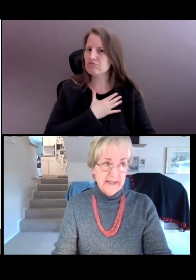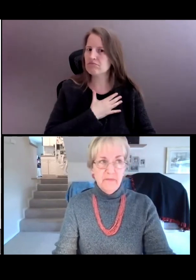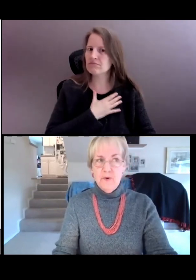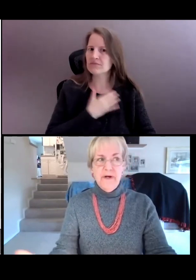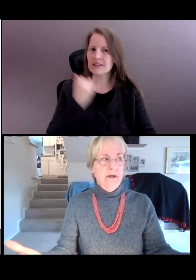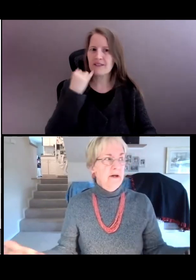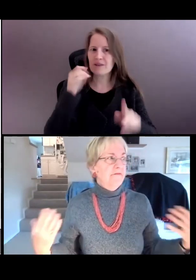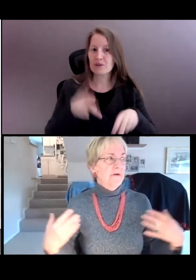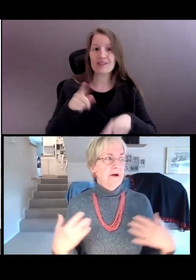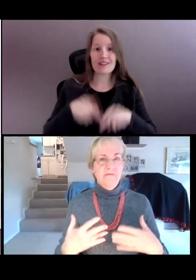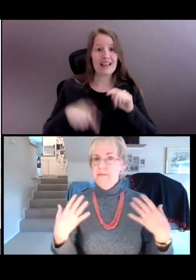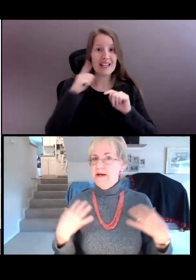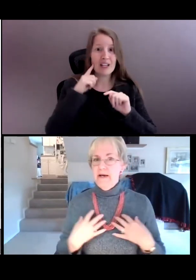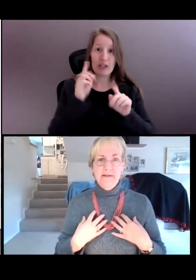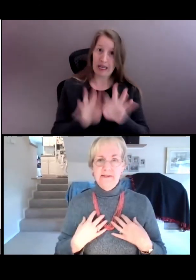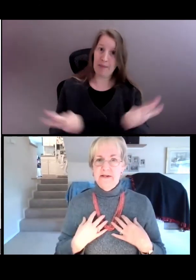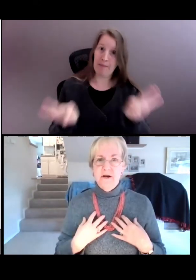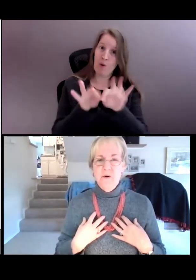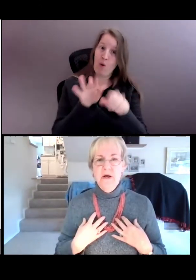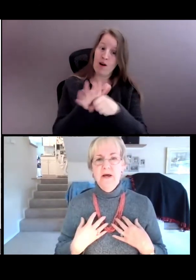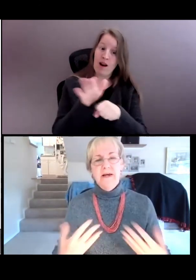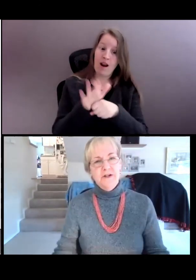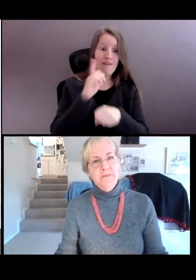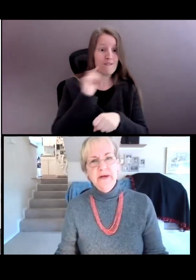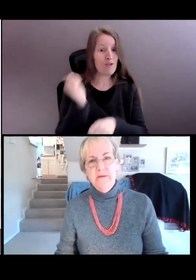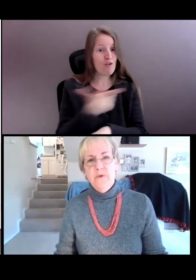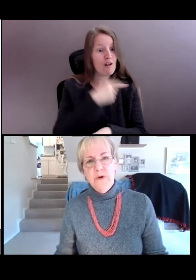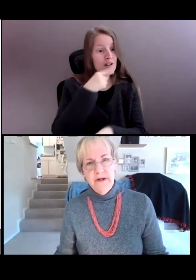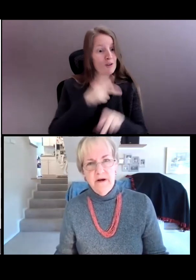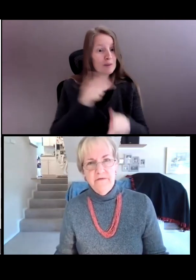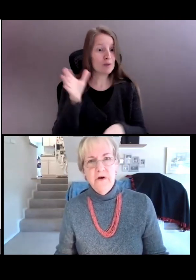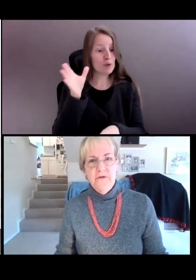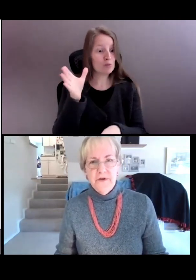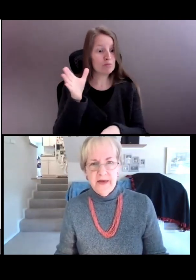it's important enough for everybody else to know it should be important enough for them